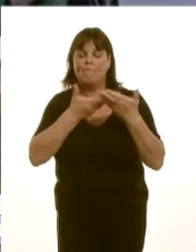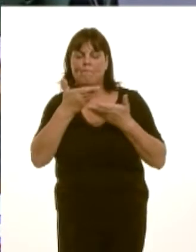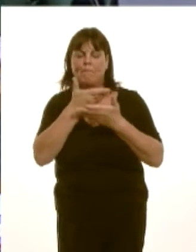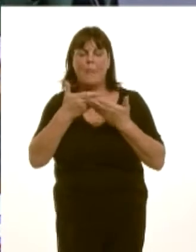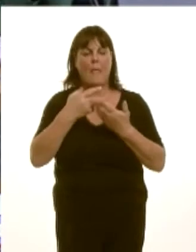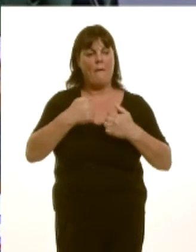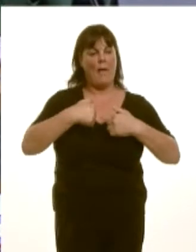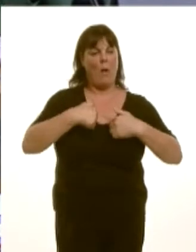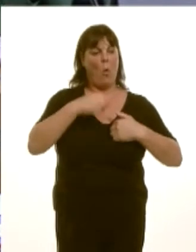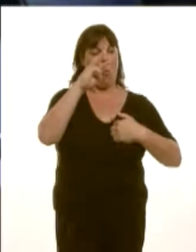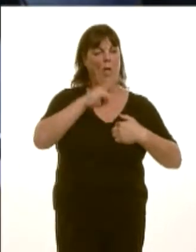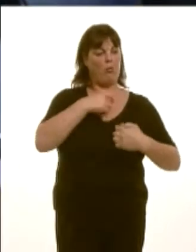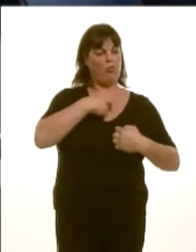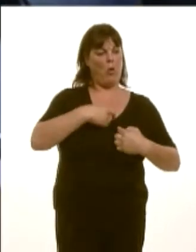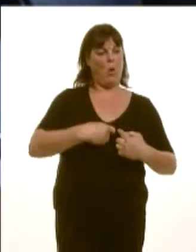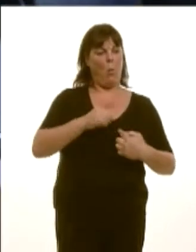devolved Governments is on international bodies.